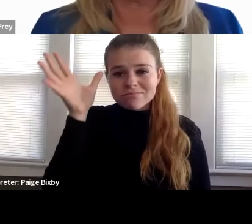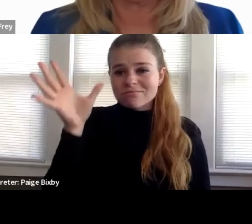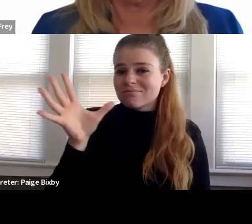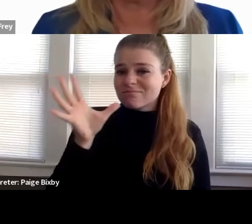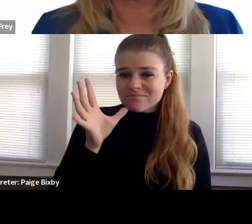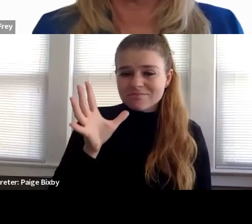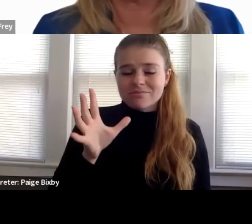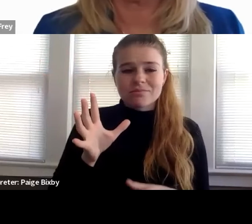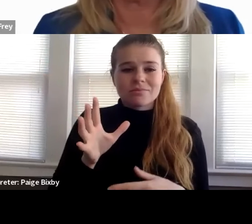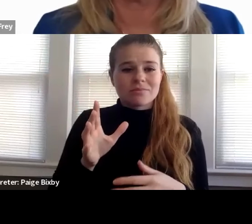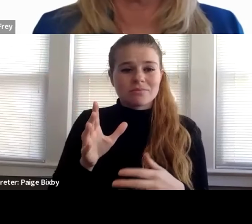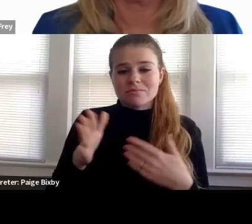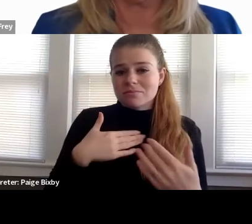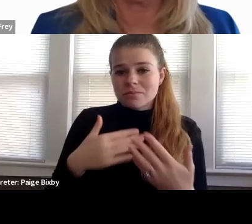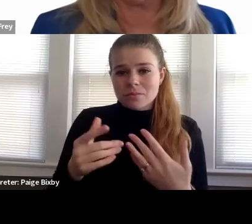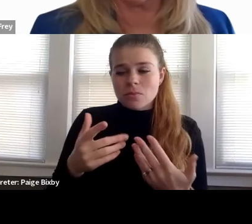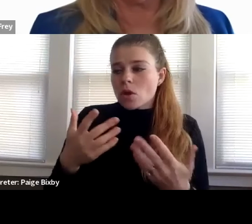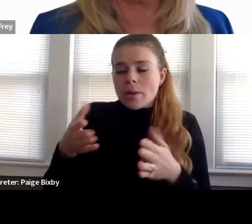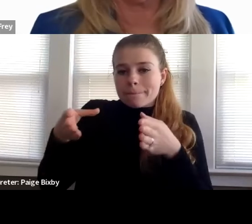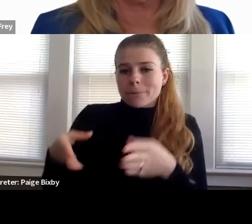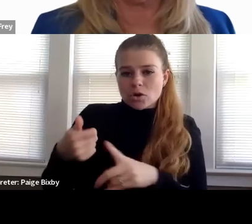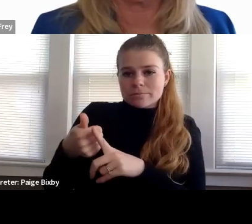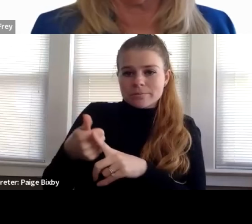whoever was taking care of the child and in treatment